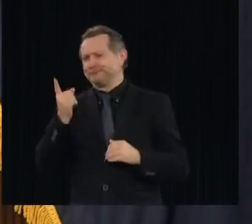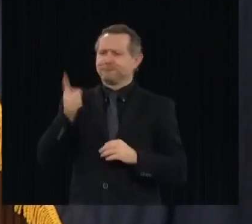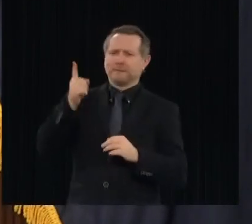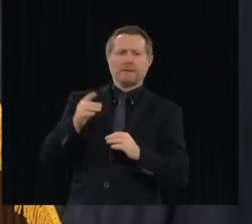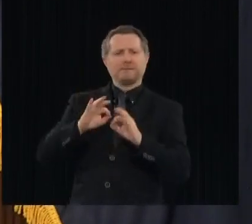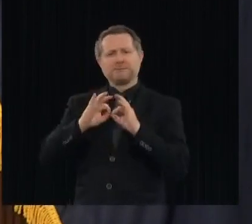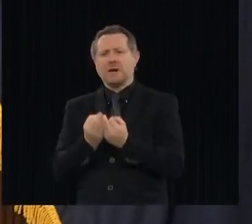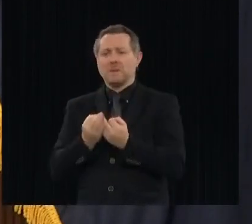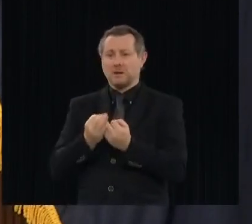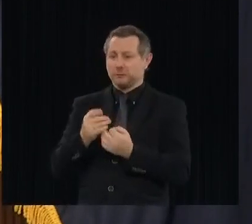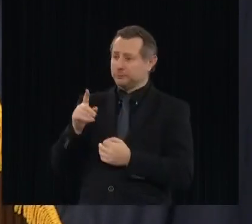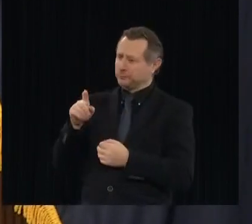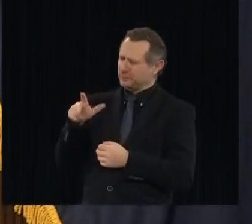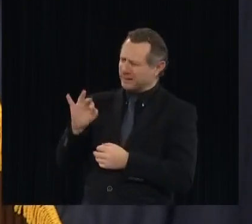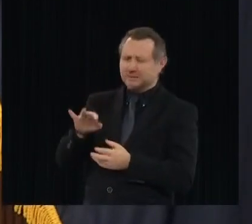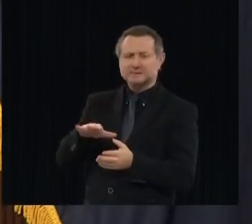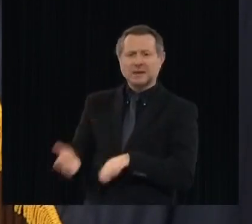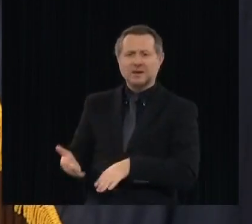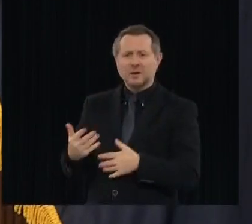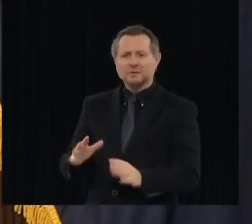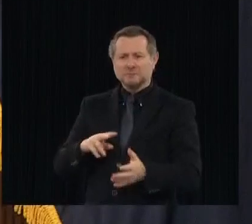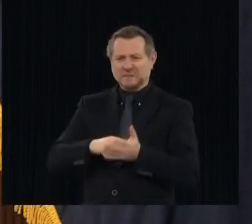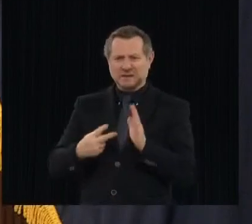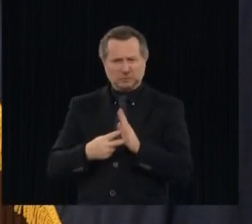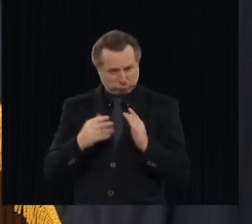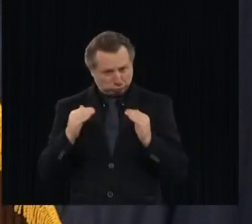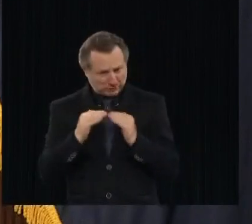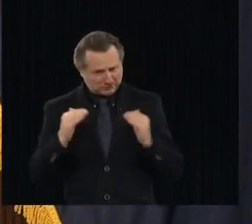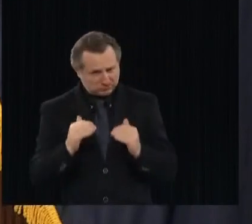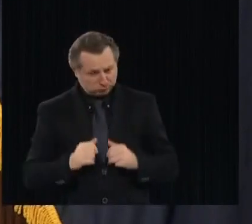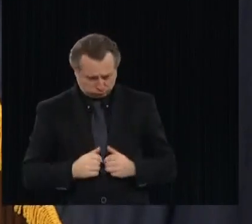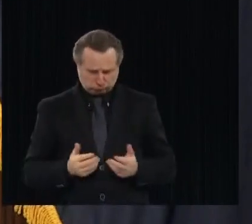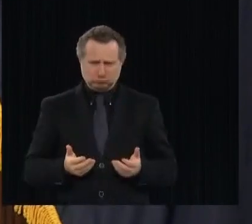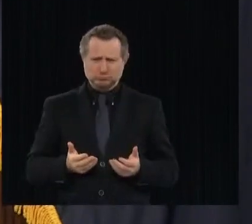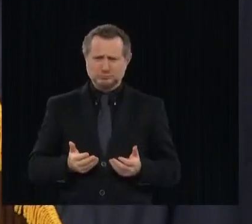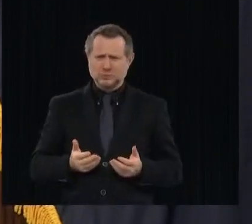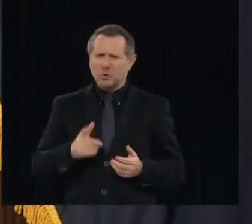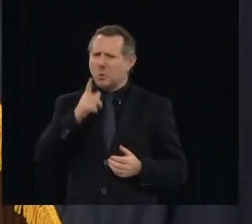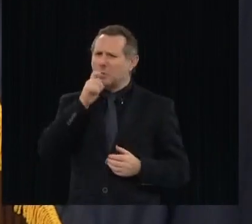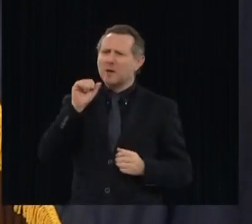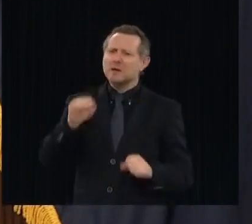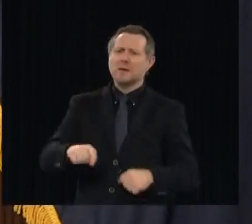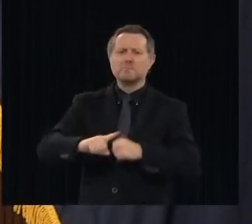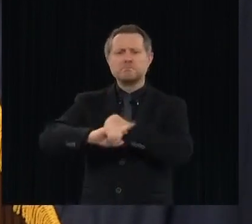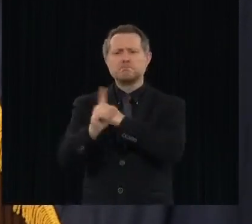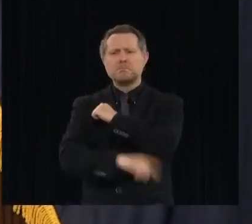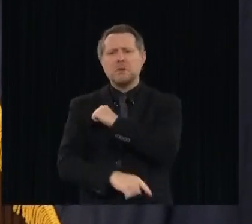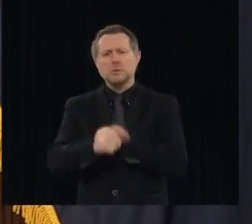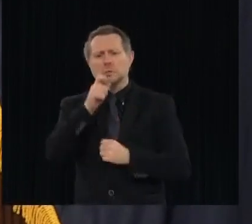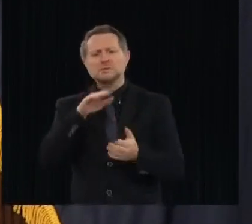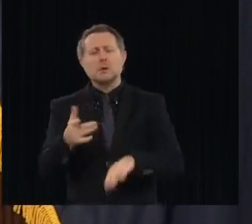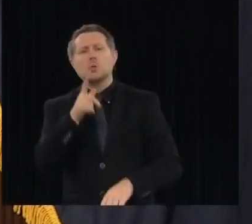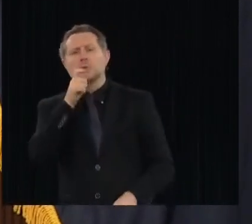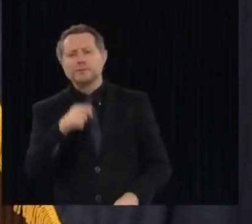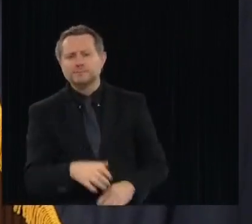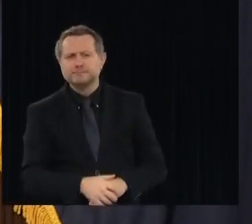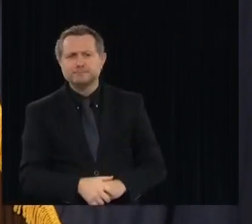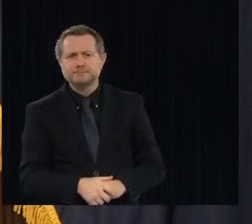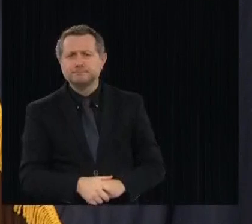HOW DO WE GET JUSTICE FOR THOSE FAMILIES WHO HAD 139 DEATHS?